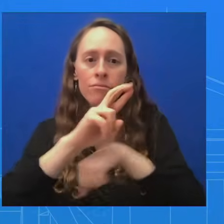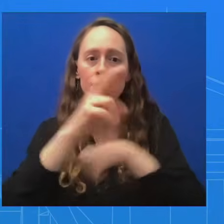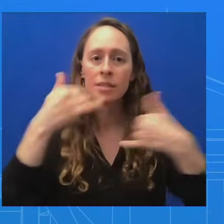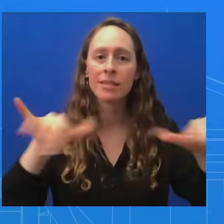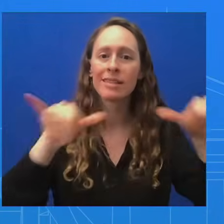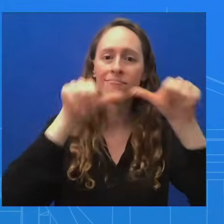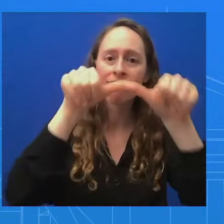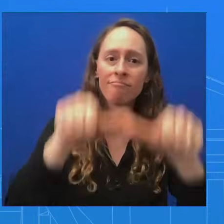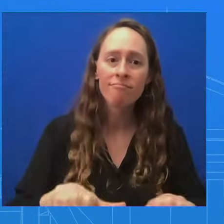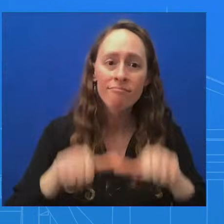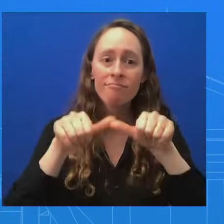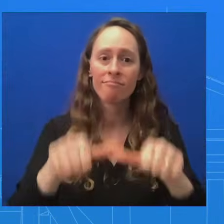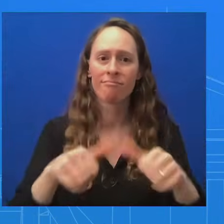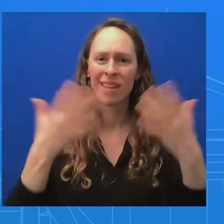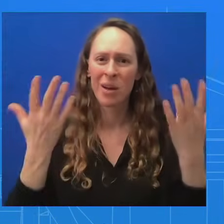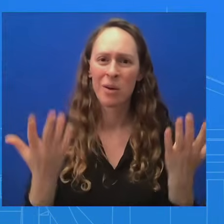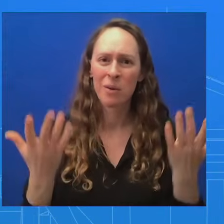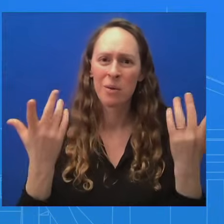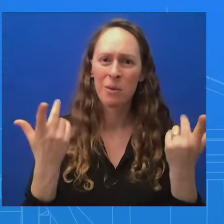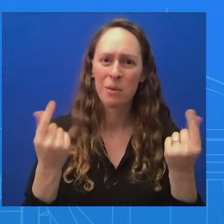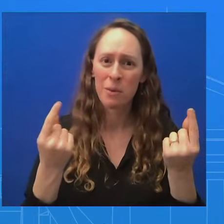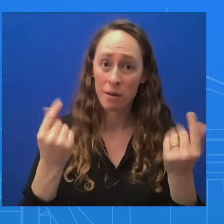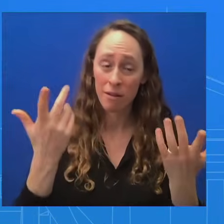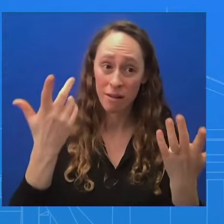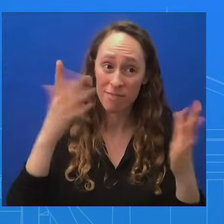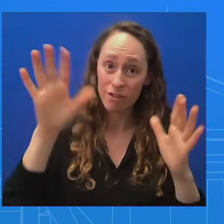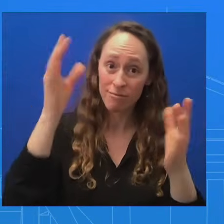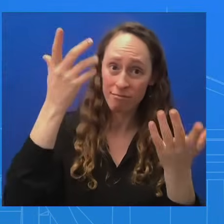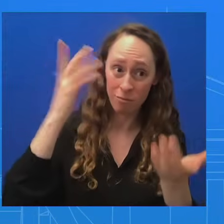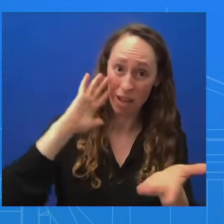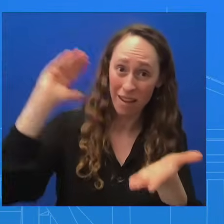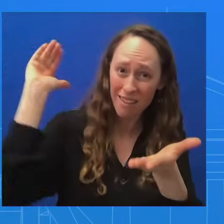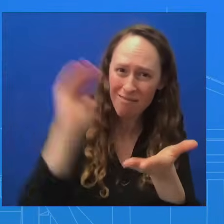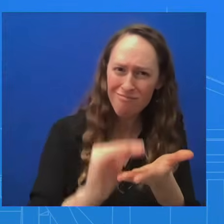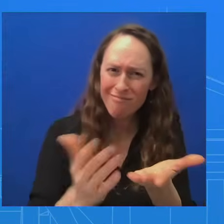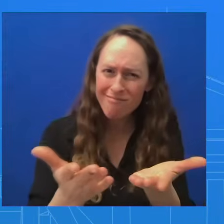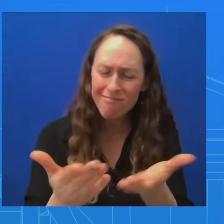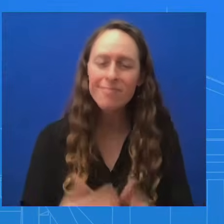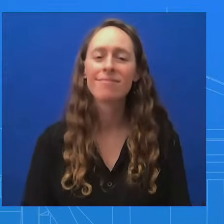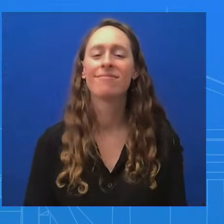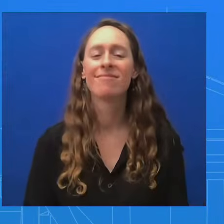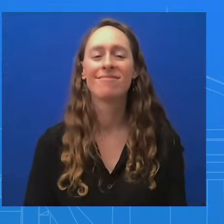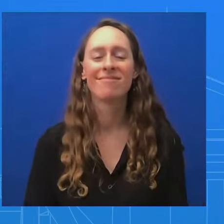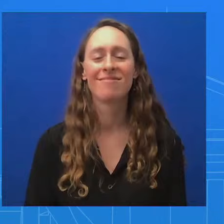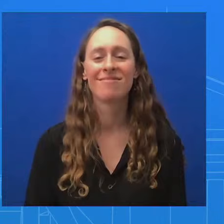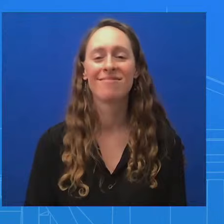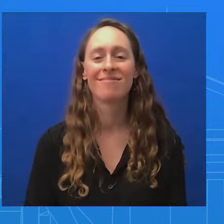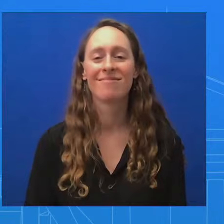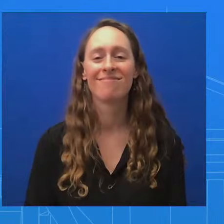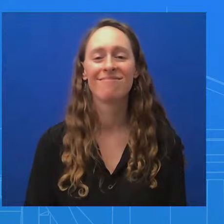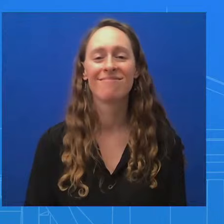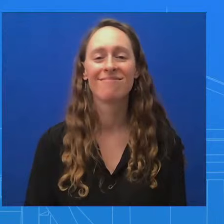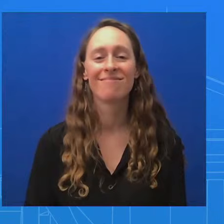I mean, most of the ships that they're going after have nothing to do with Israel. So, we're not taking anything at face value. They need to stop these attacks.